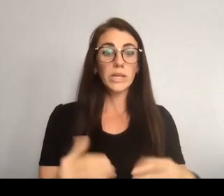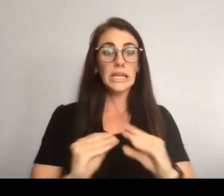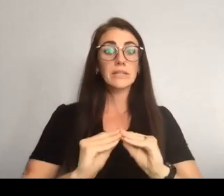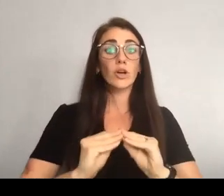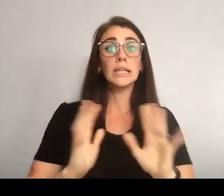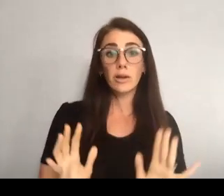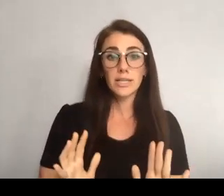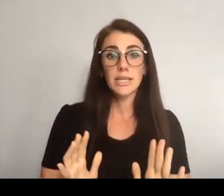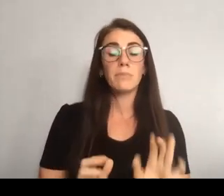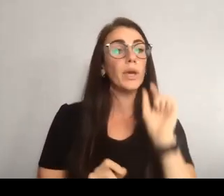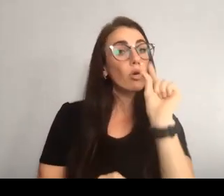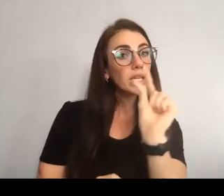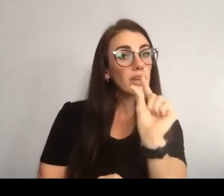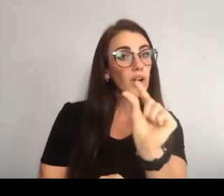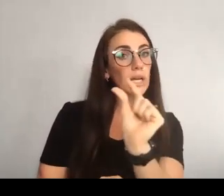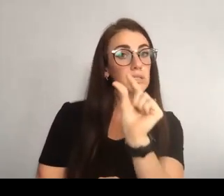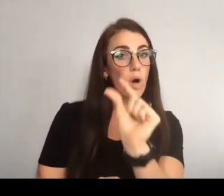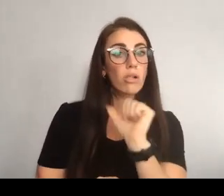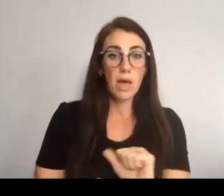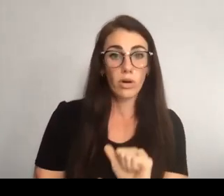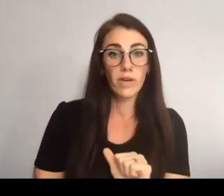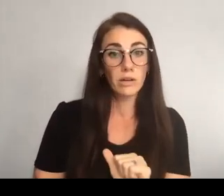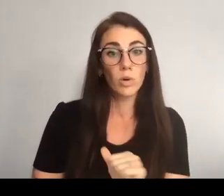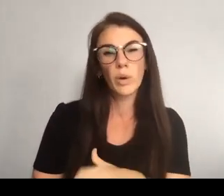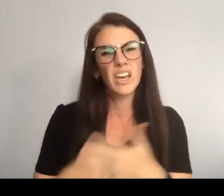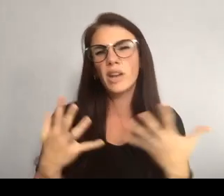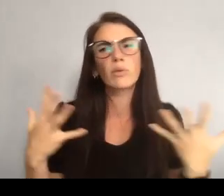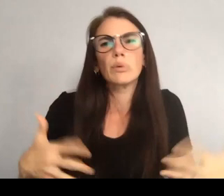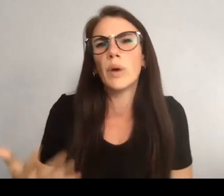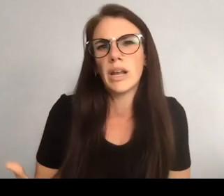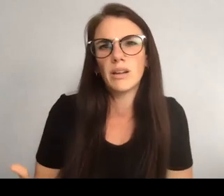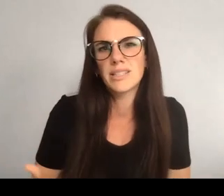we need it for clarity but we only have very small amount of it or we kind of ruin it's